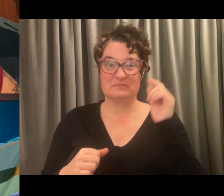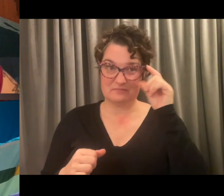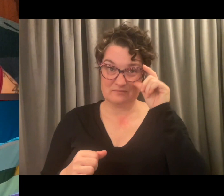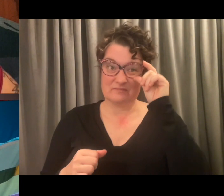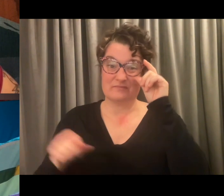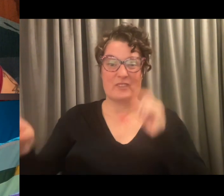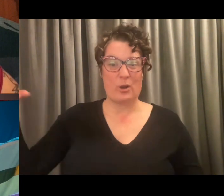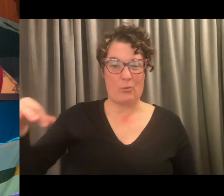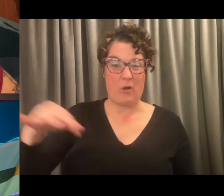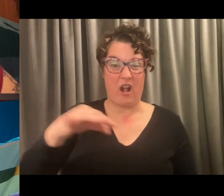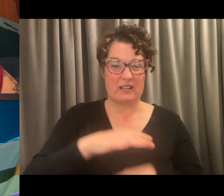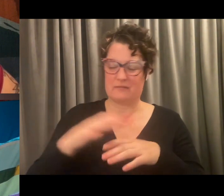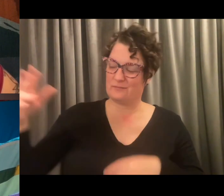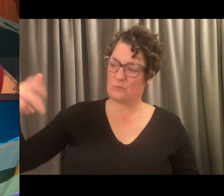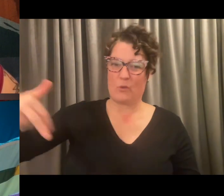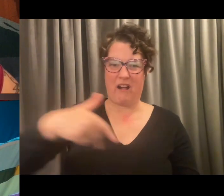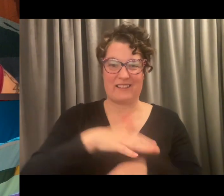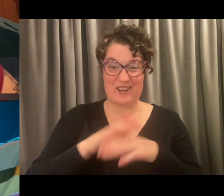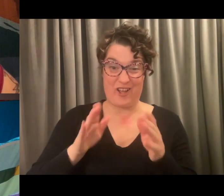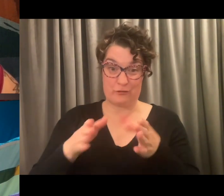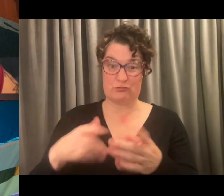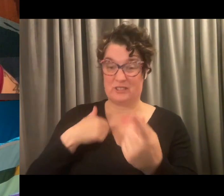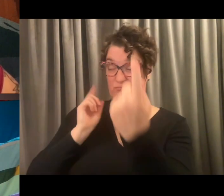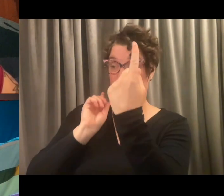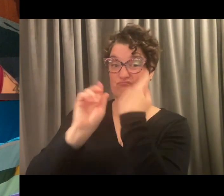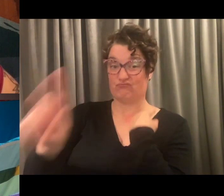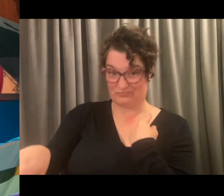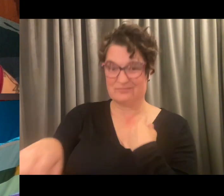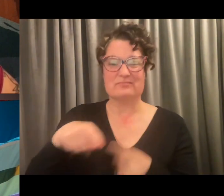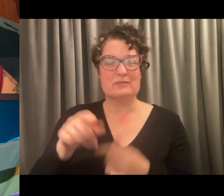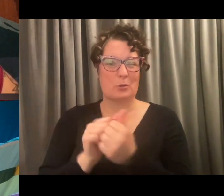They were with their mom, and they were like, hi. And I was like, hi.